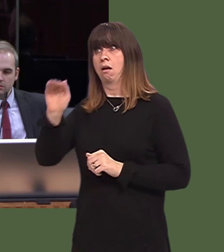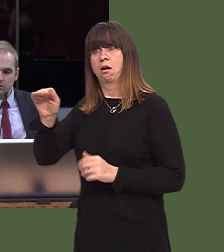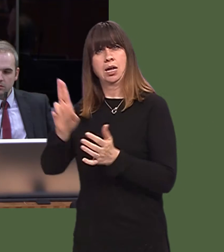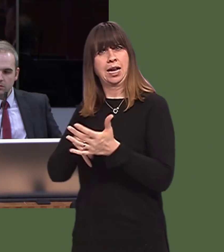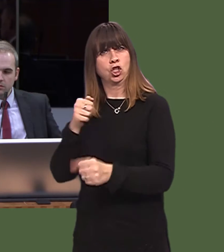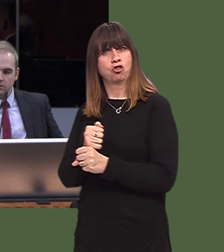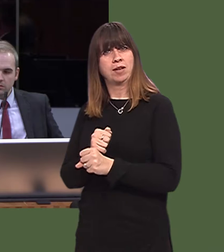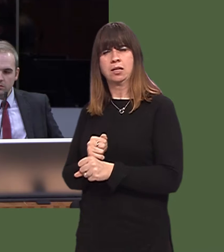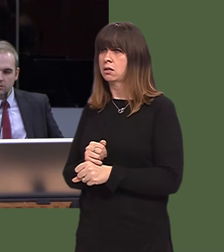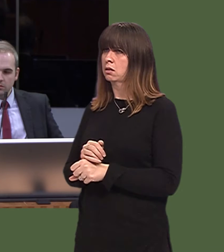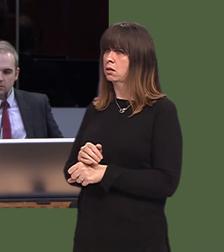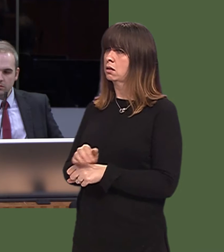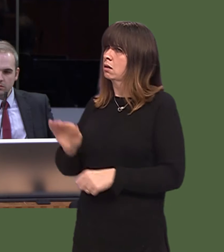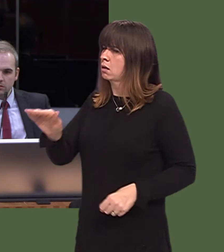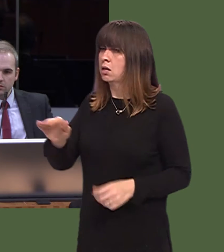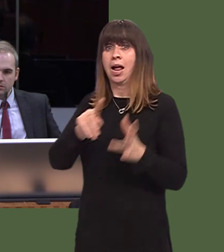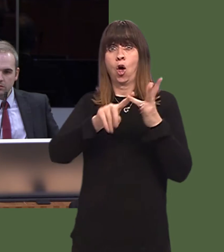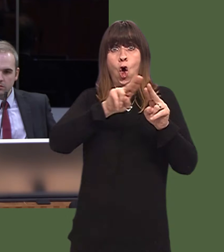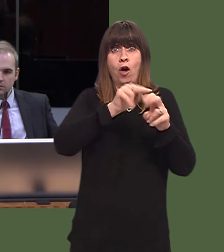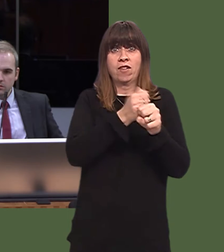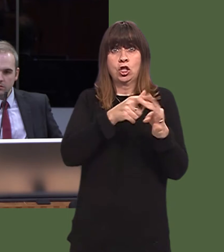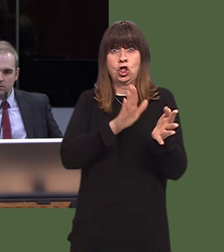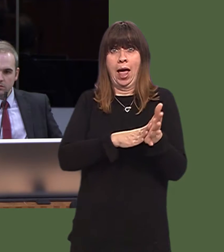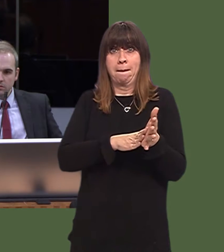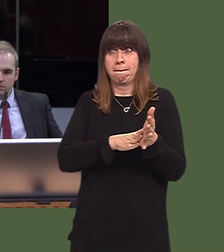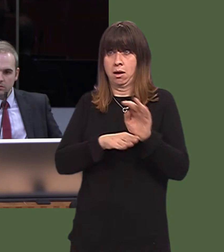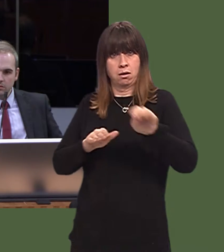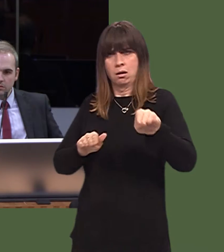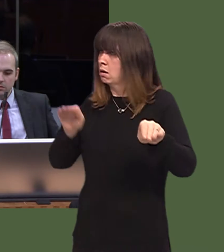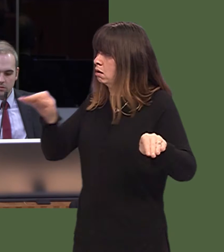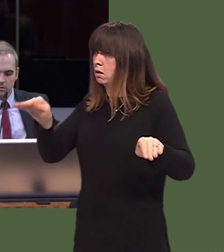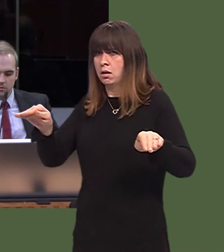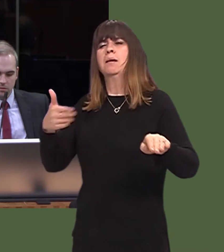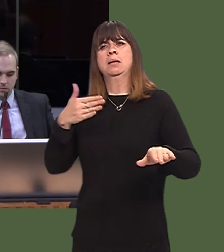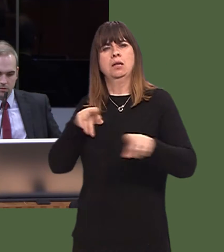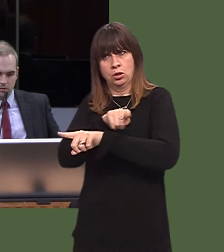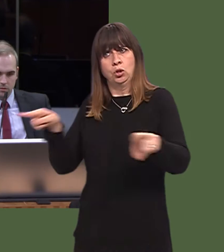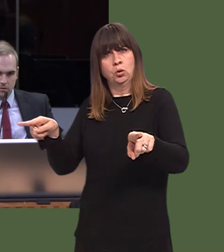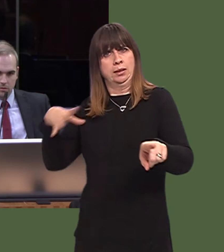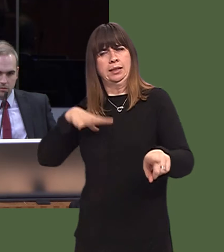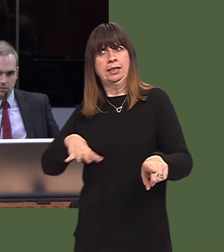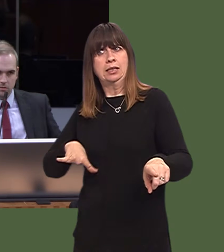again to put pressure on it and Ofgem to convince them that they should listen to the democratic